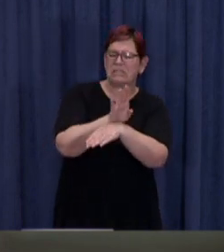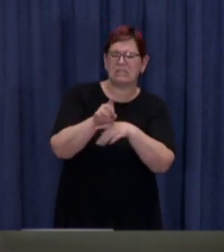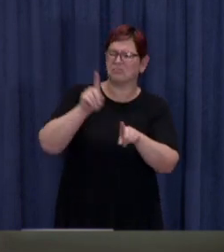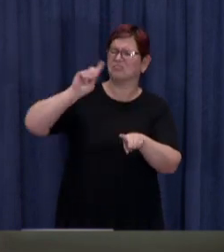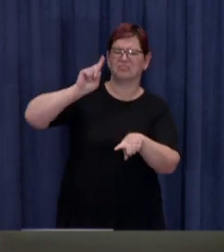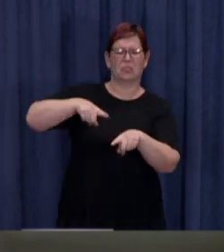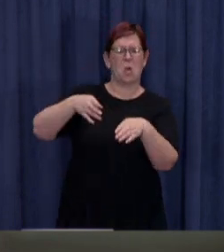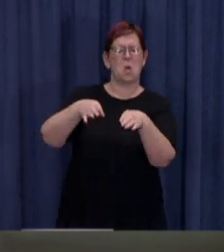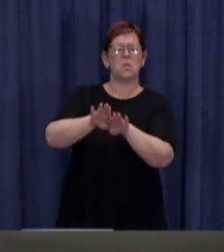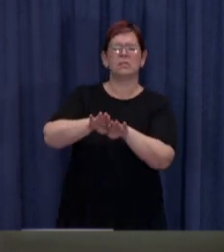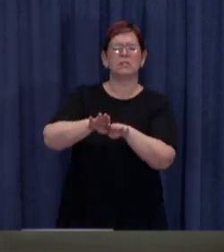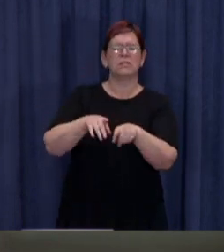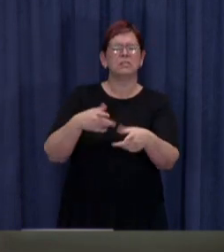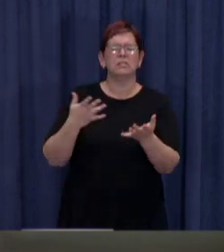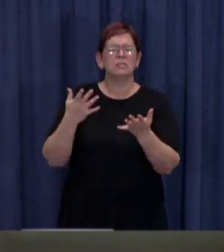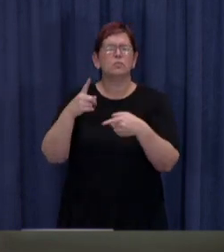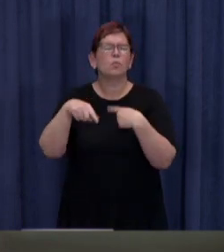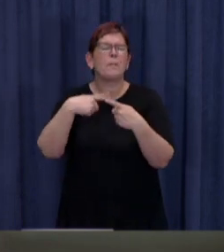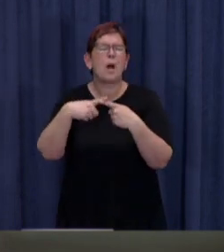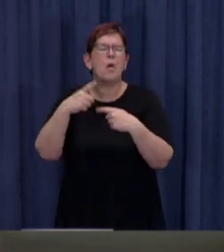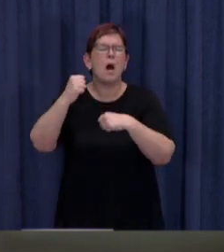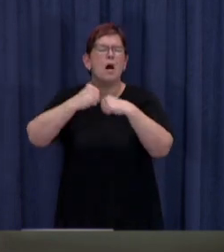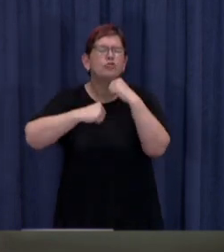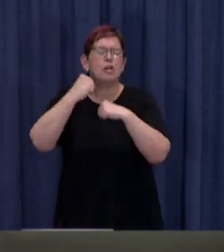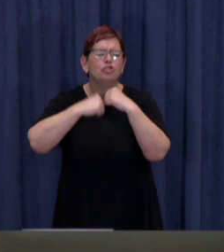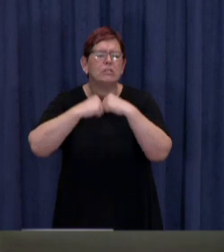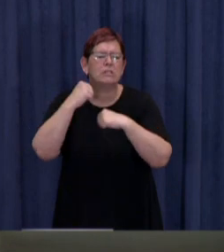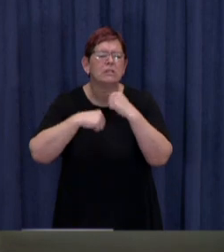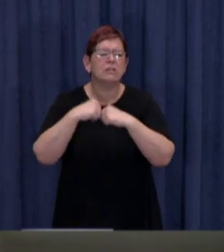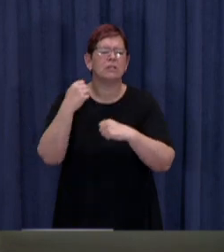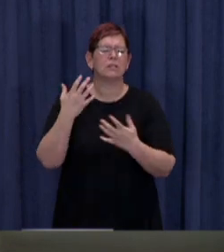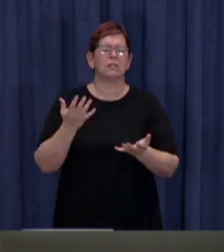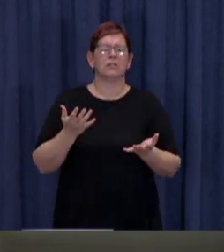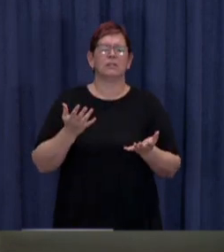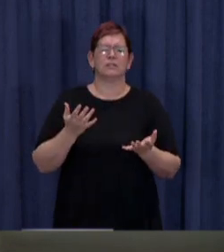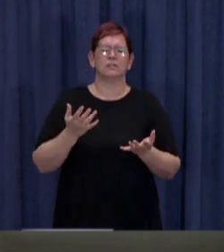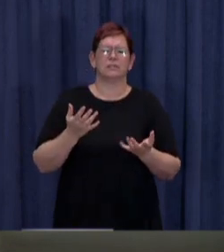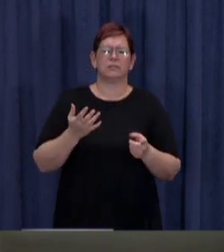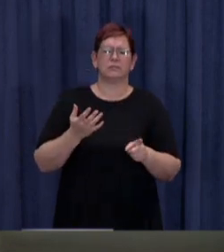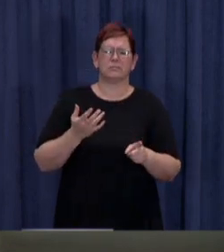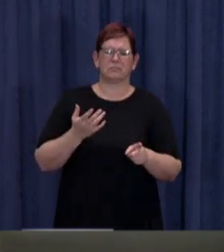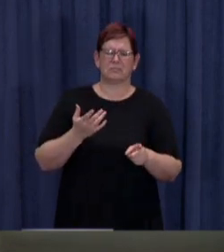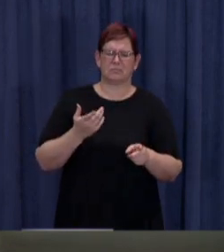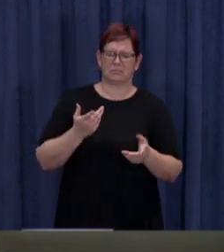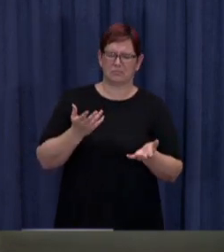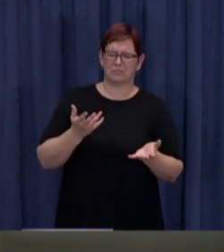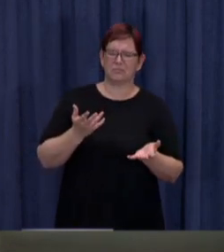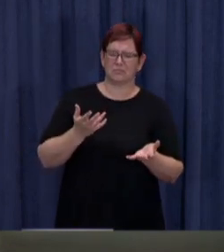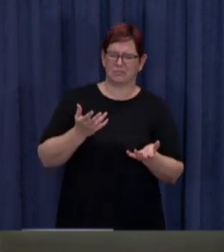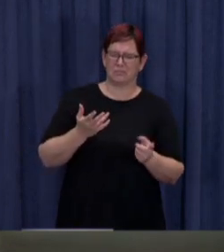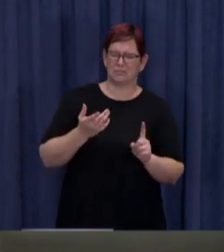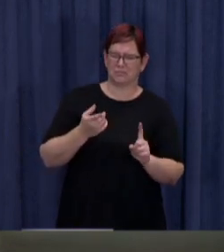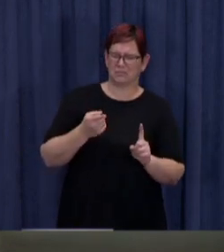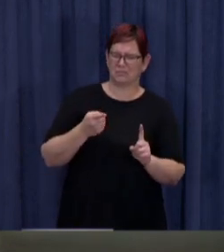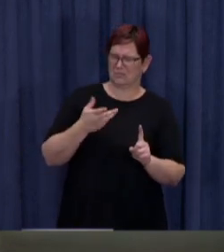by me on Yonge Street while I was reporting today and they had a message for you was to shut down the construction sites they don't feel